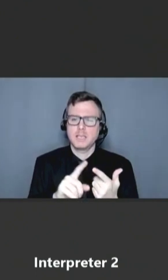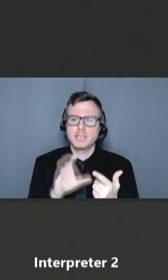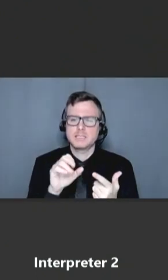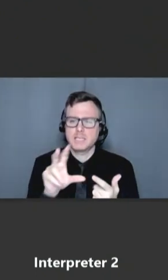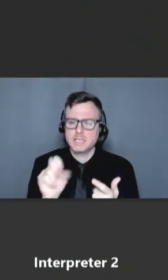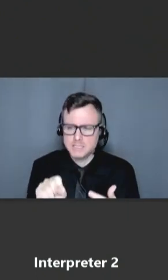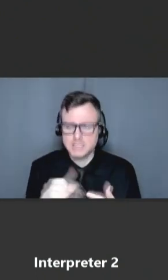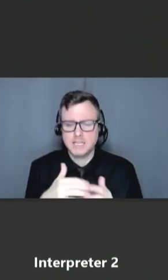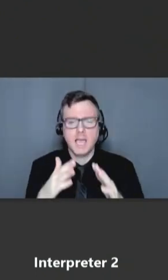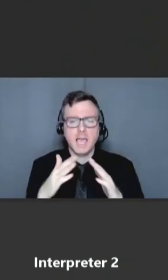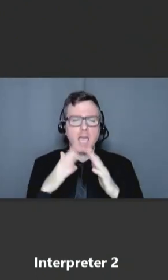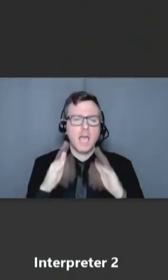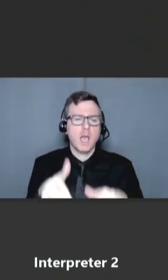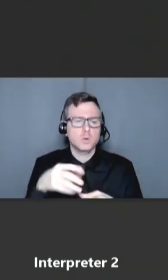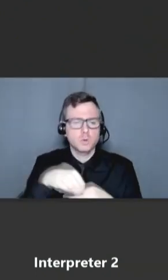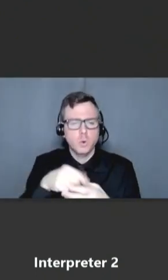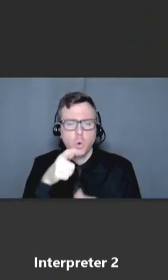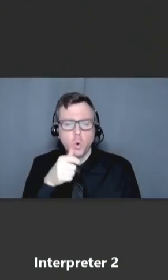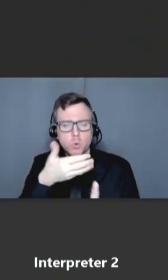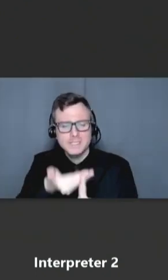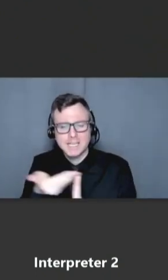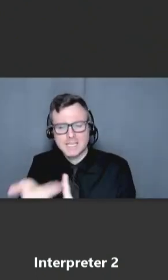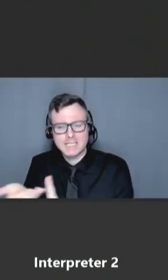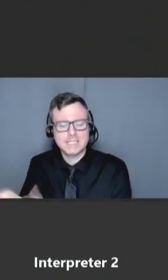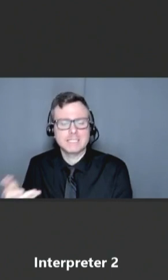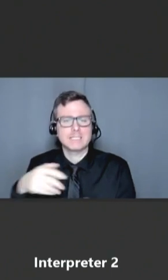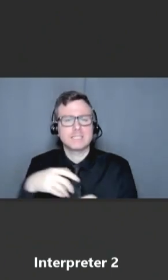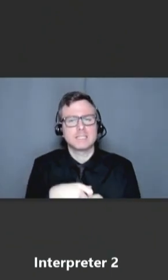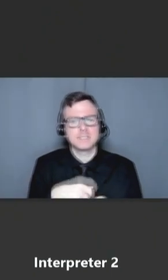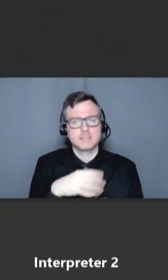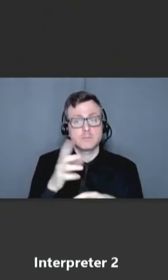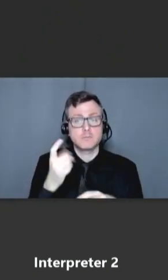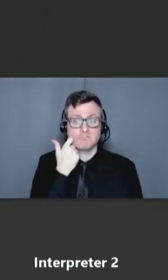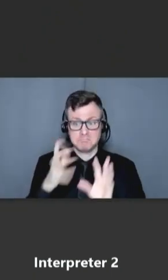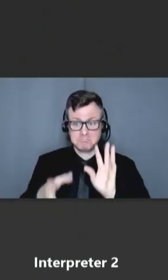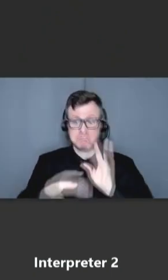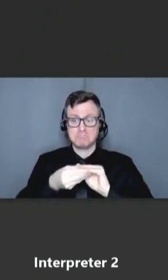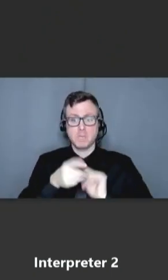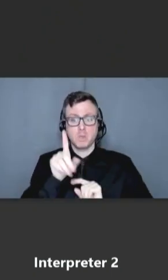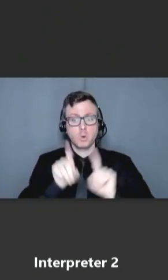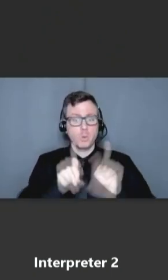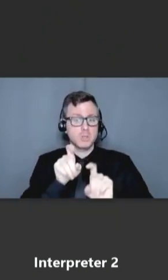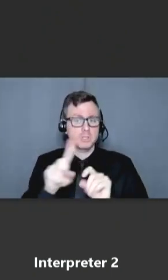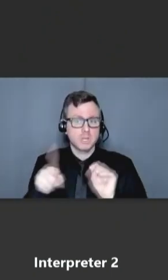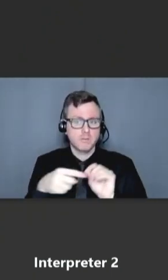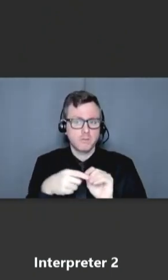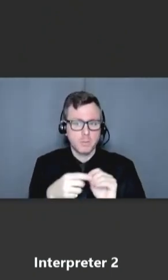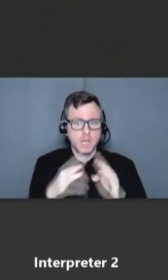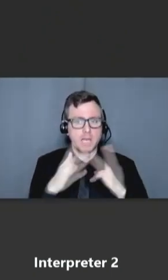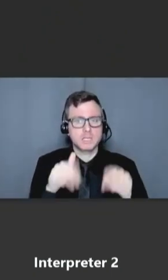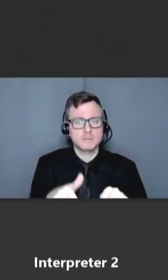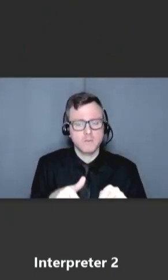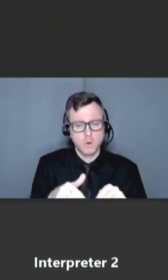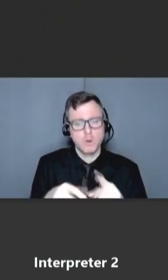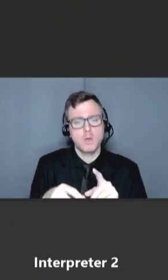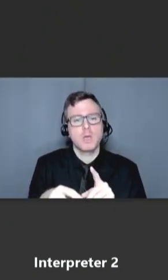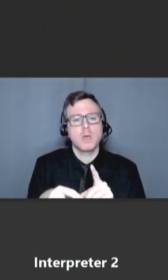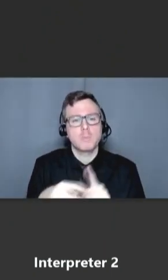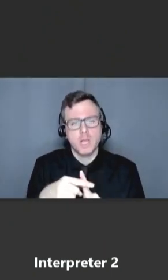and has recently added a question about their household health survey that found that nearly